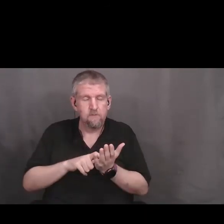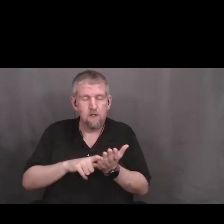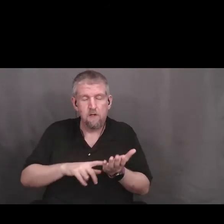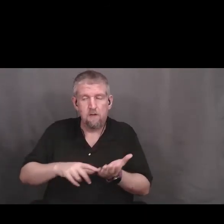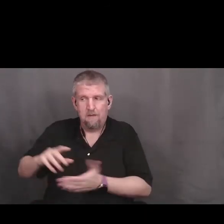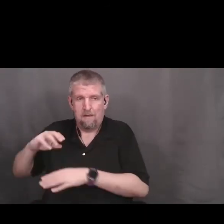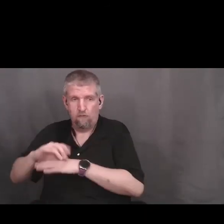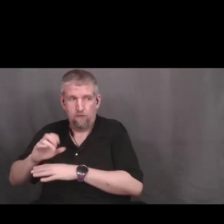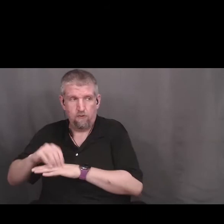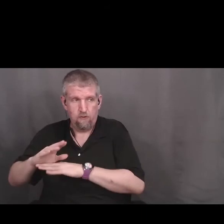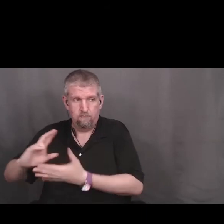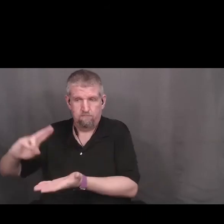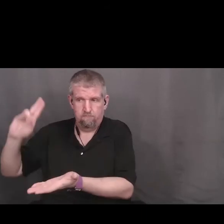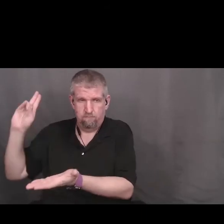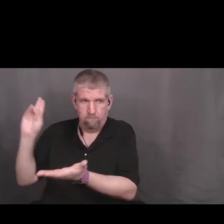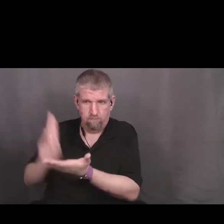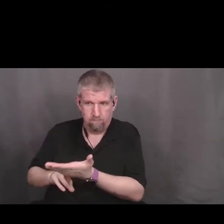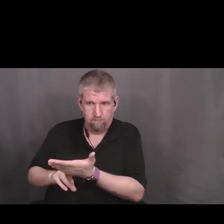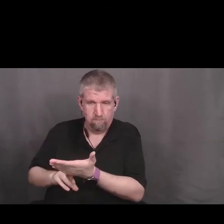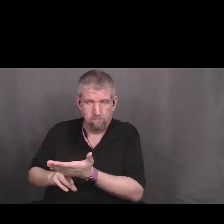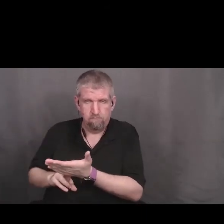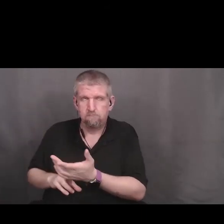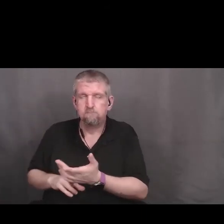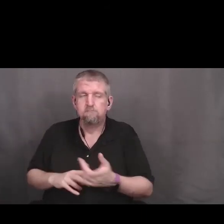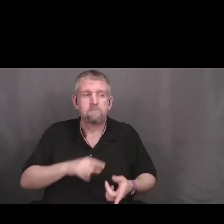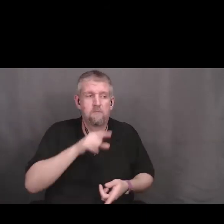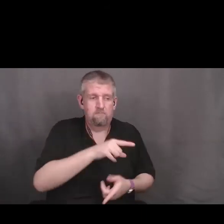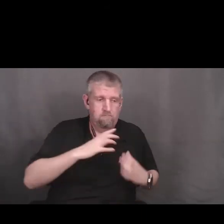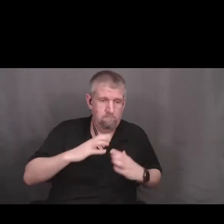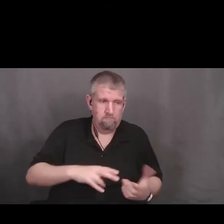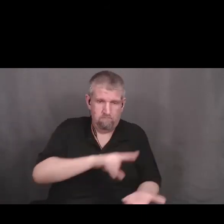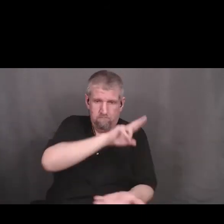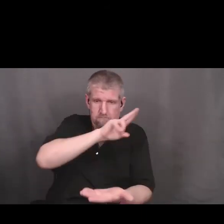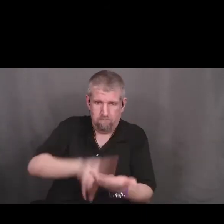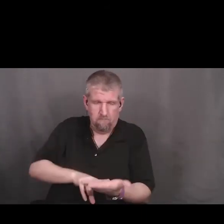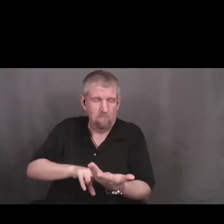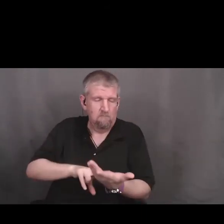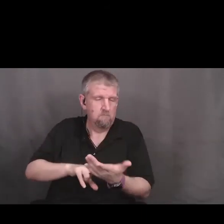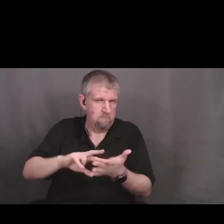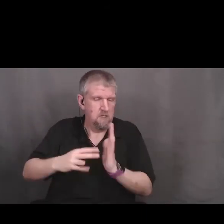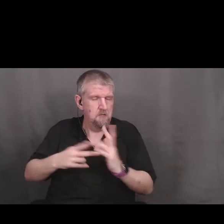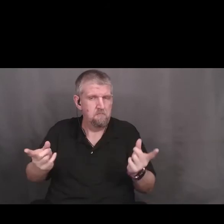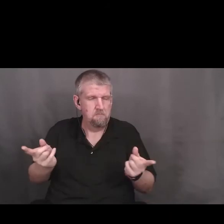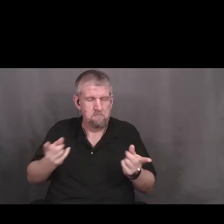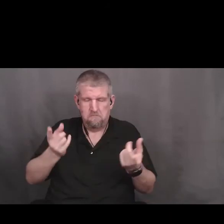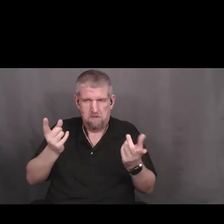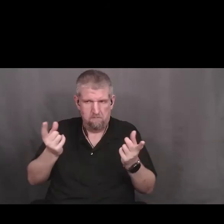So, they both have to be in agreement that this will be the planner services that will be used